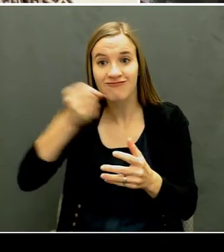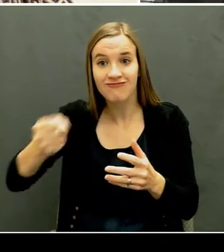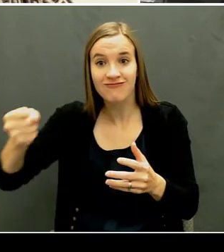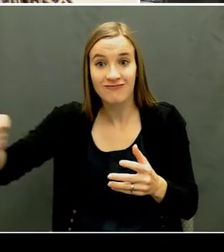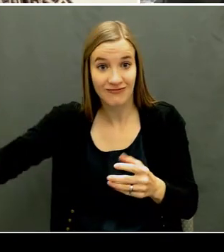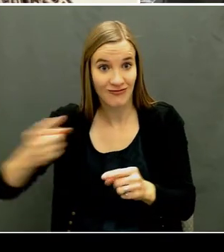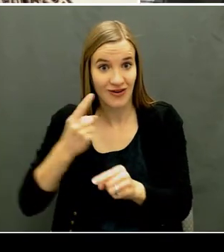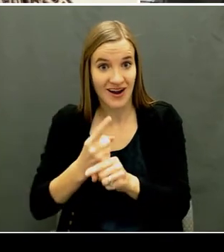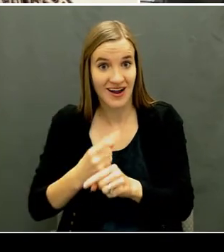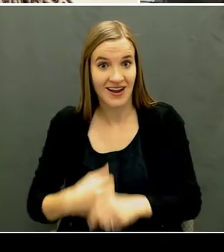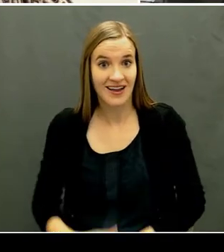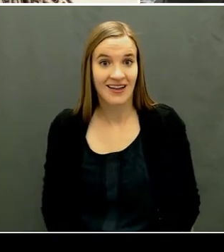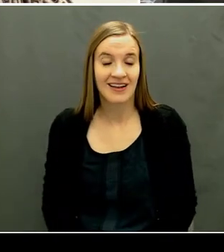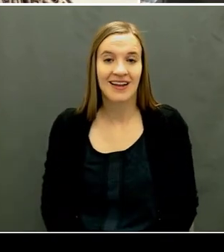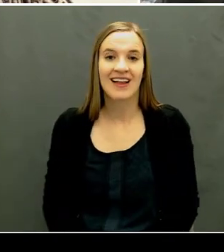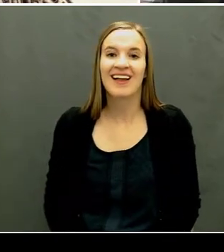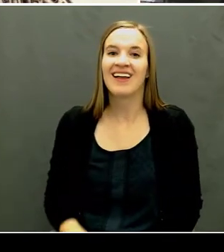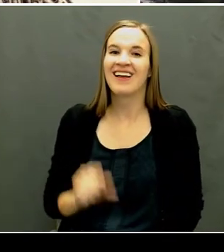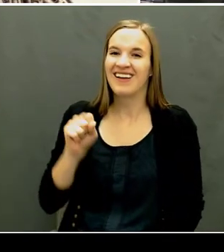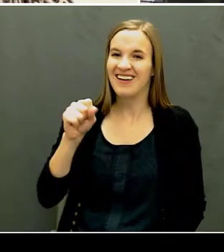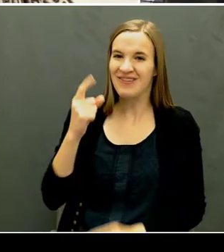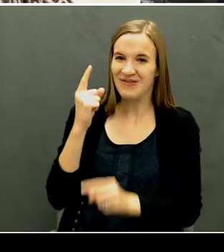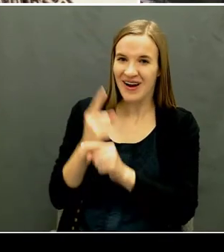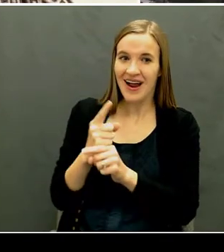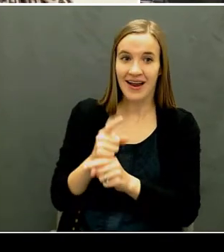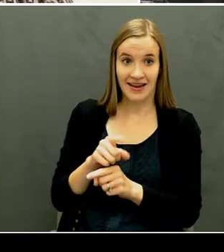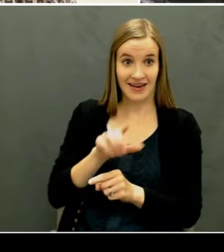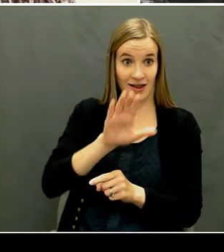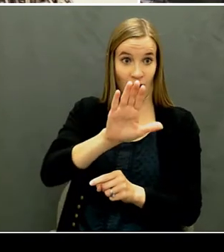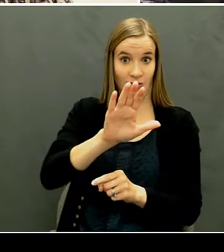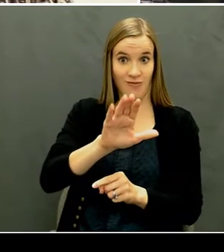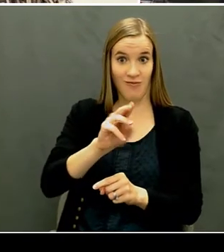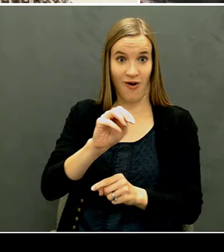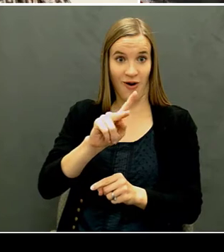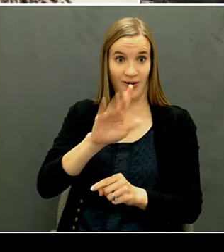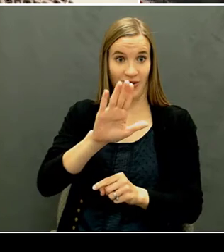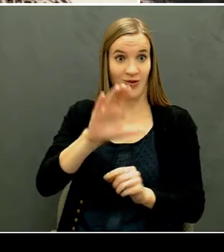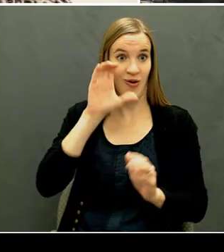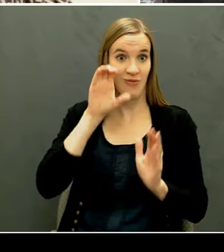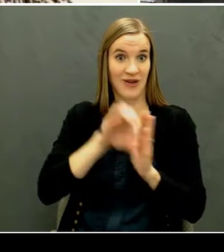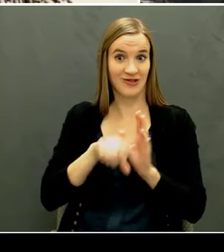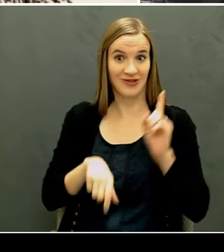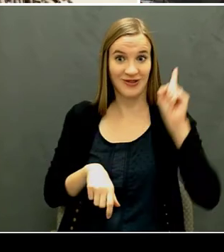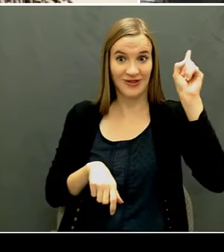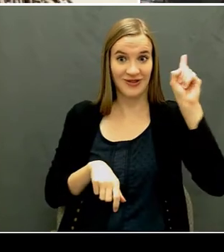your left shoulder right behind your head. The signing of ADA and off your left shoulder, you